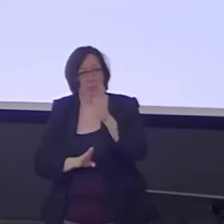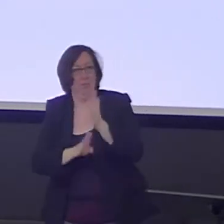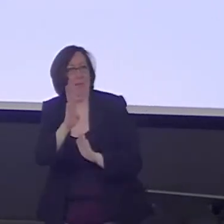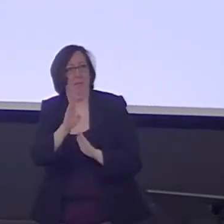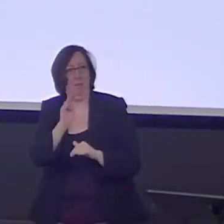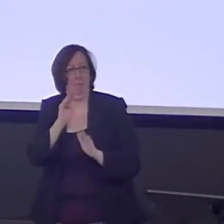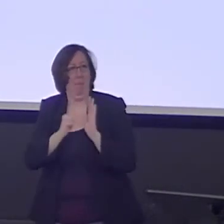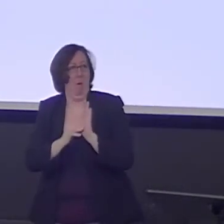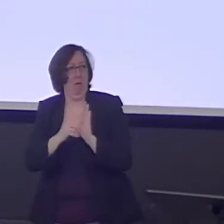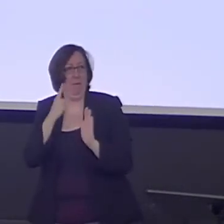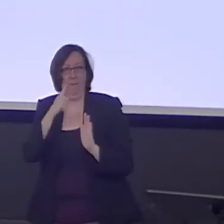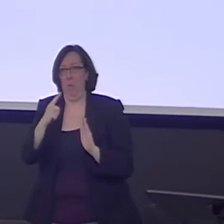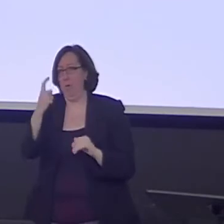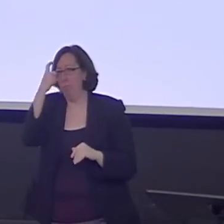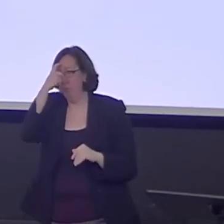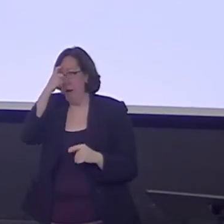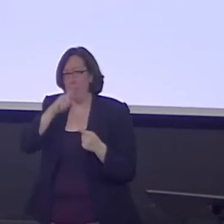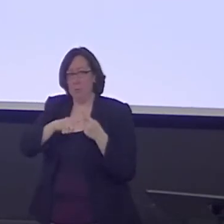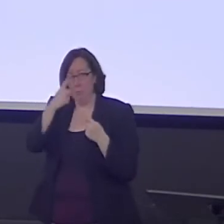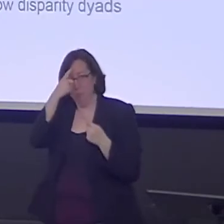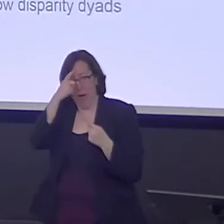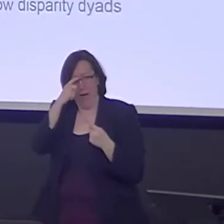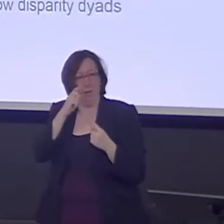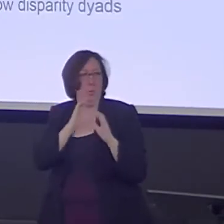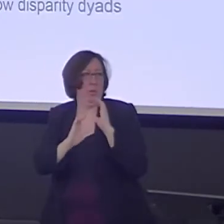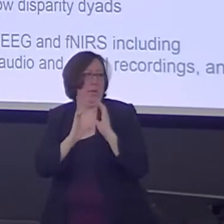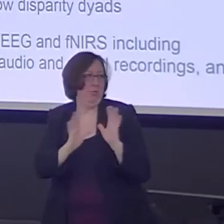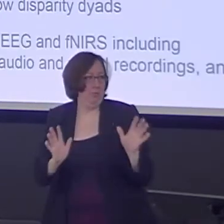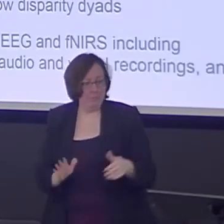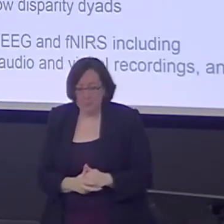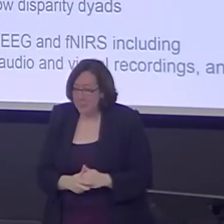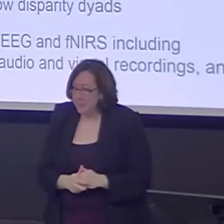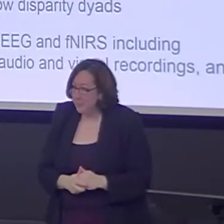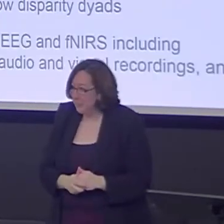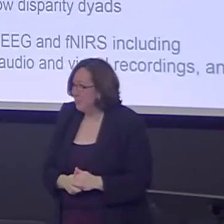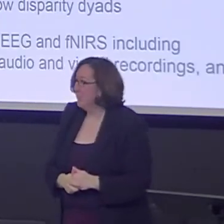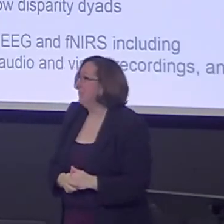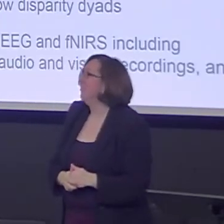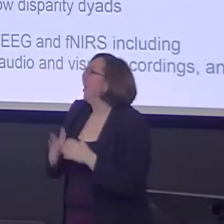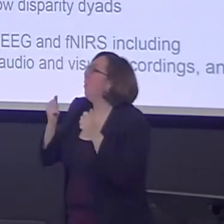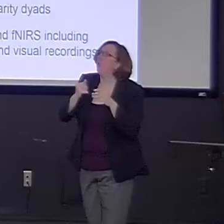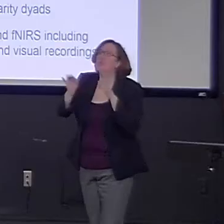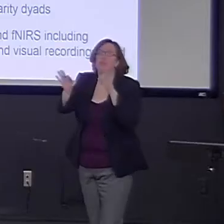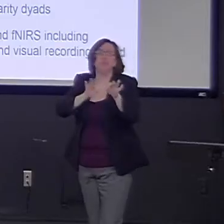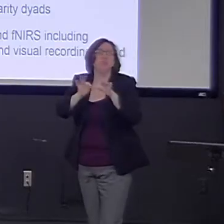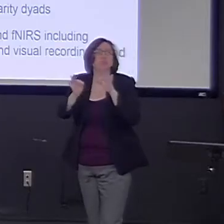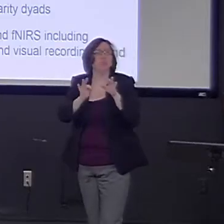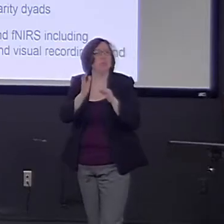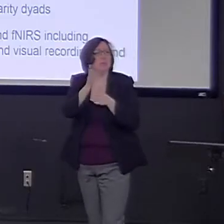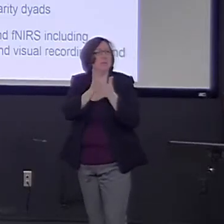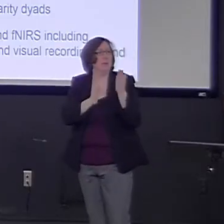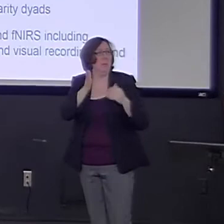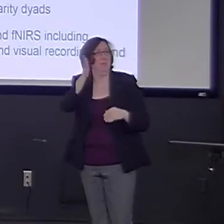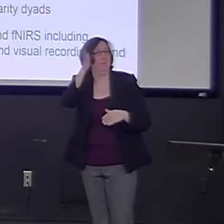So with that, I just wanted to share with you some of the future directions that we have in my lab.